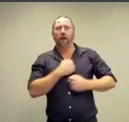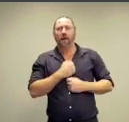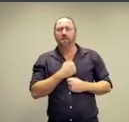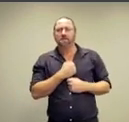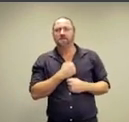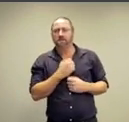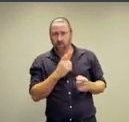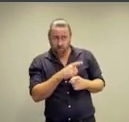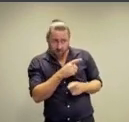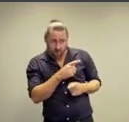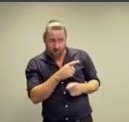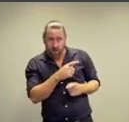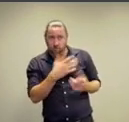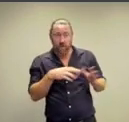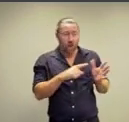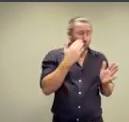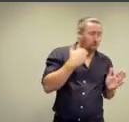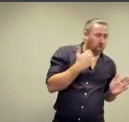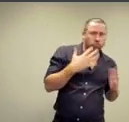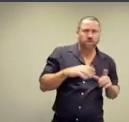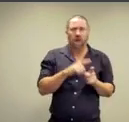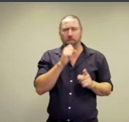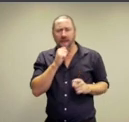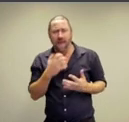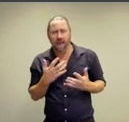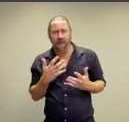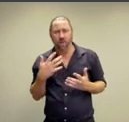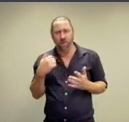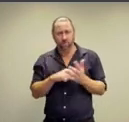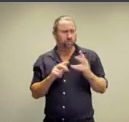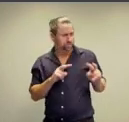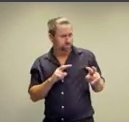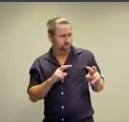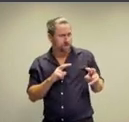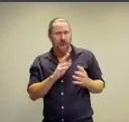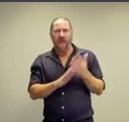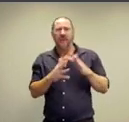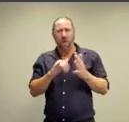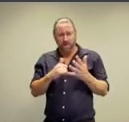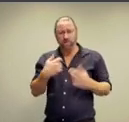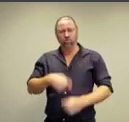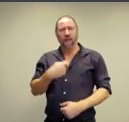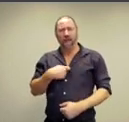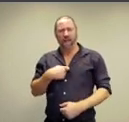the use of leather jacket as we go on is it, how it starts to really erode that idea of